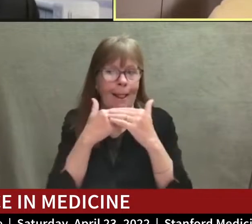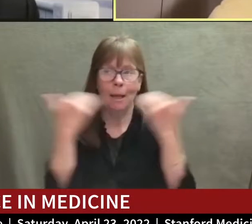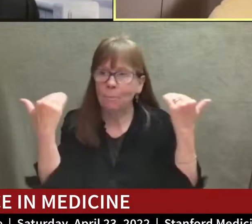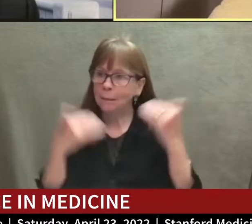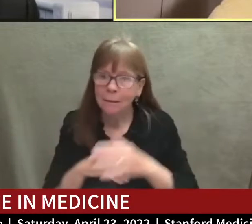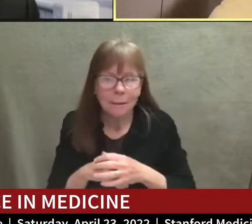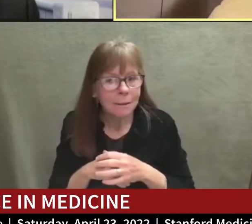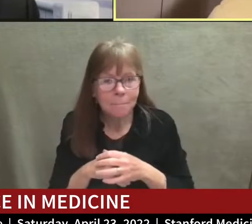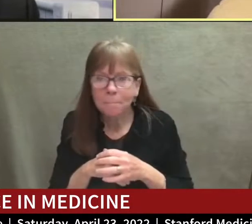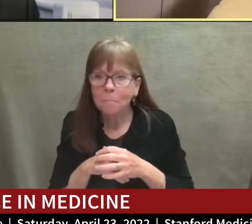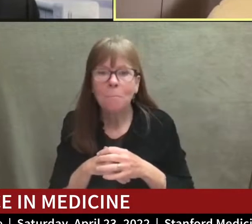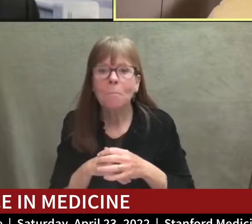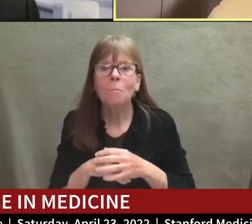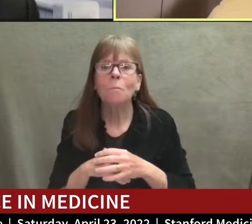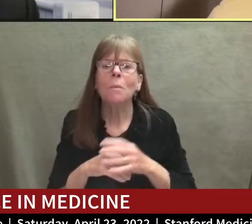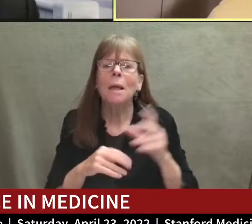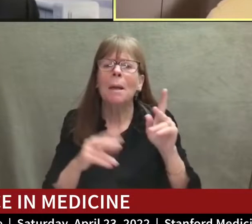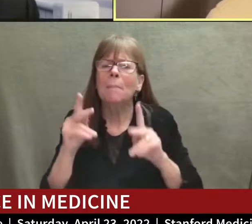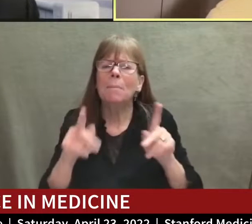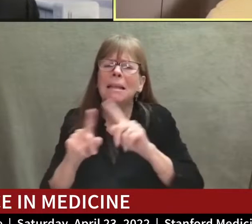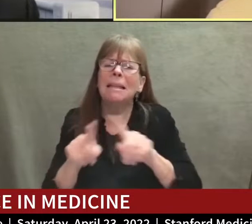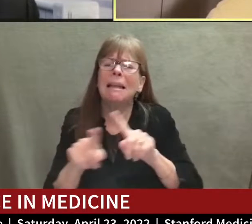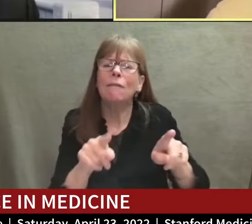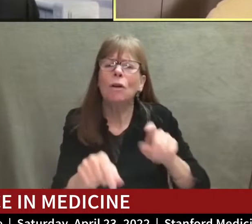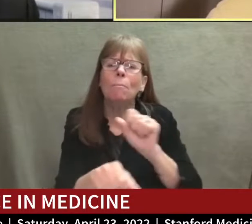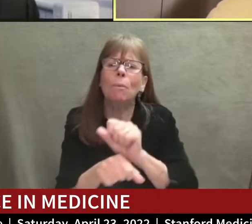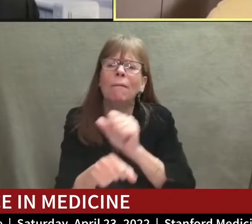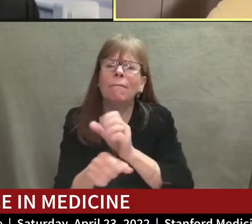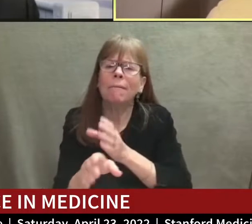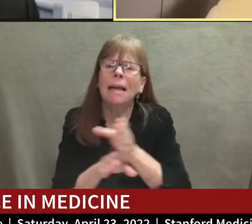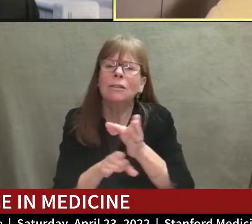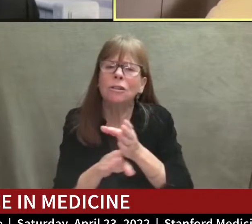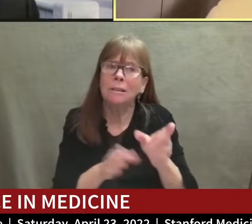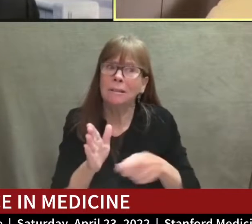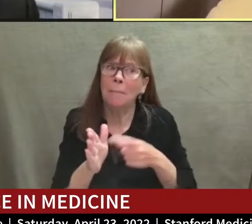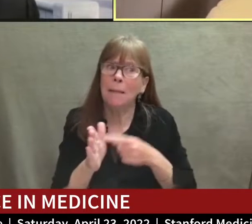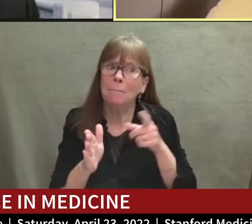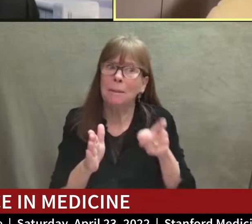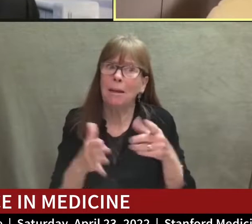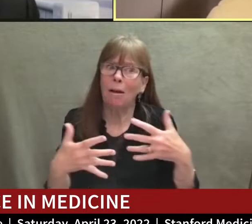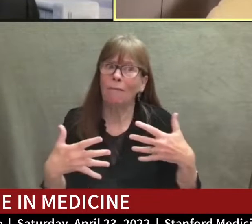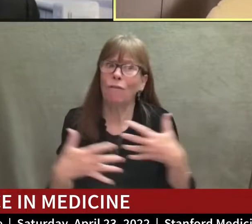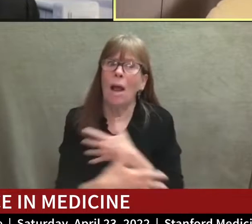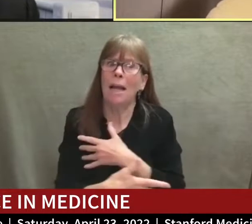people in all sorts of professions are afraid to disclose or ask for help because